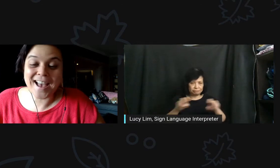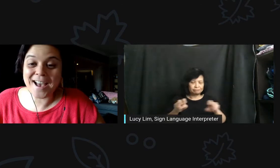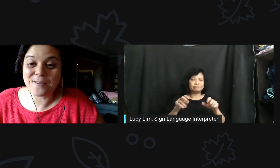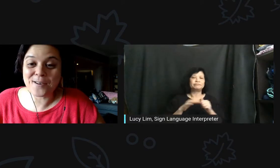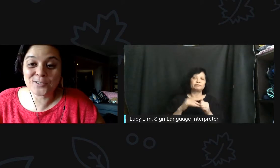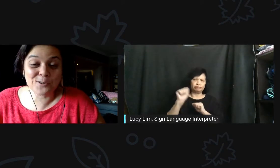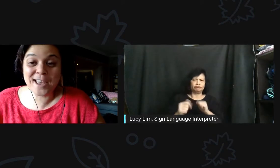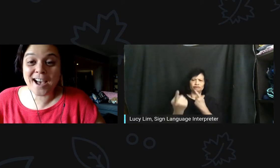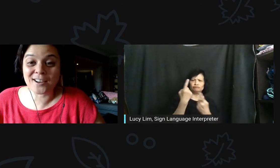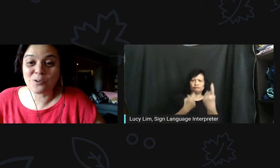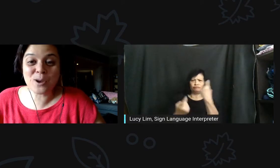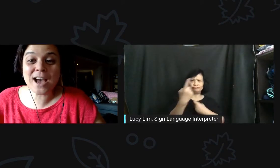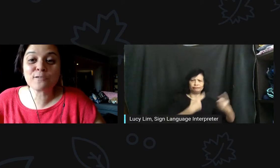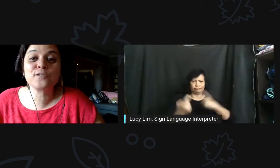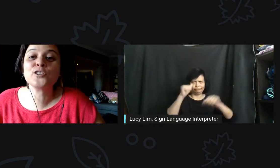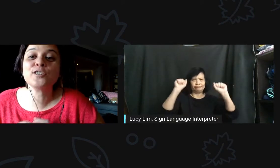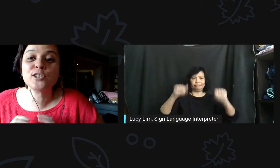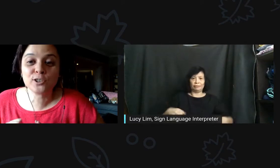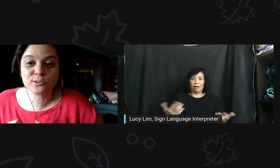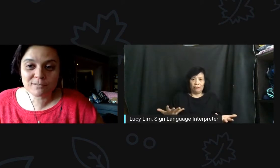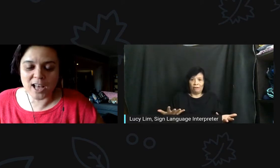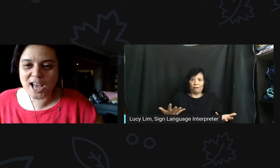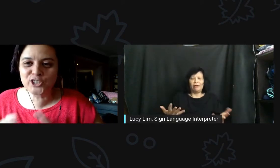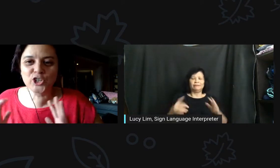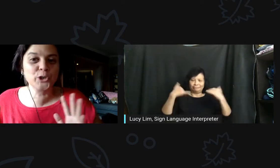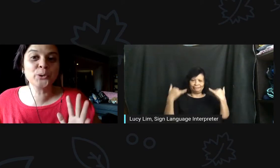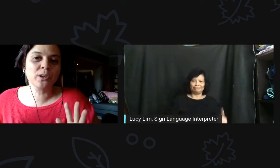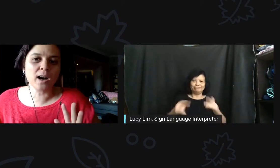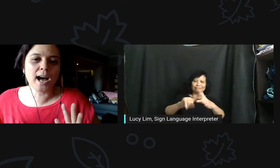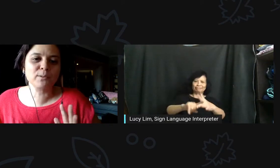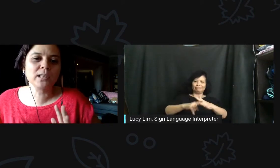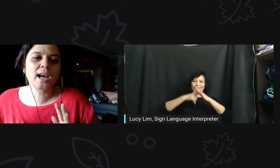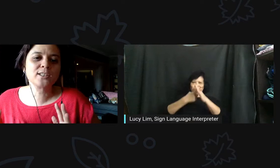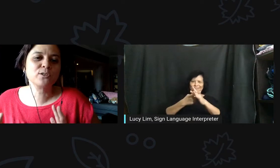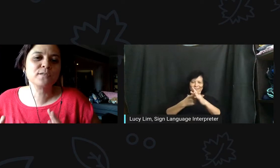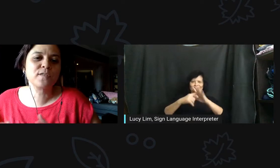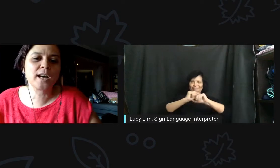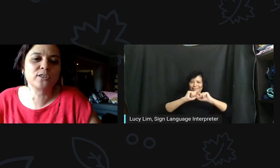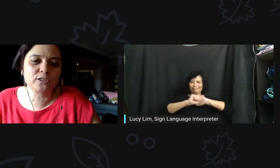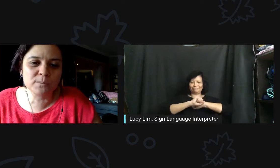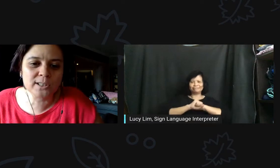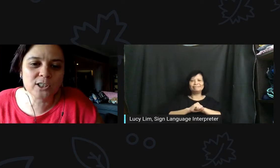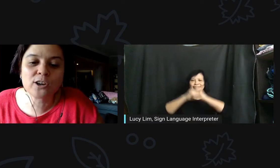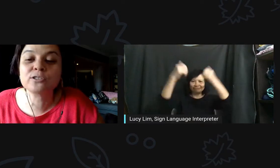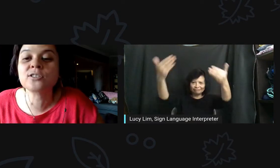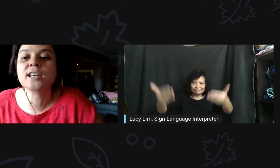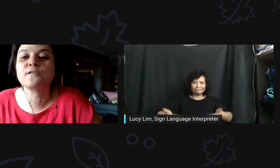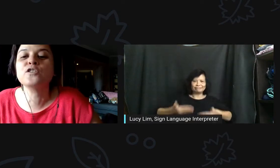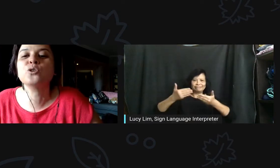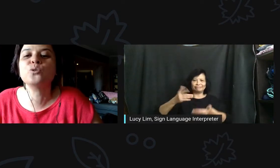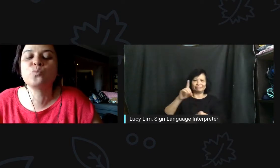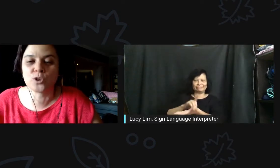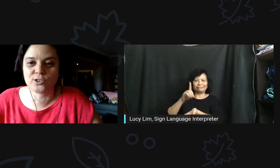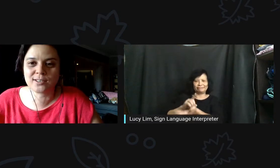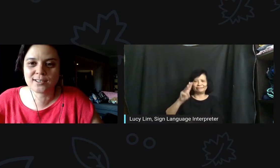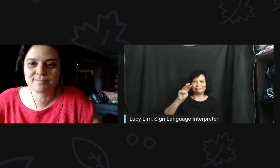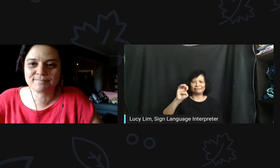So yeah, without further ado, I would like to invite Dr Melissa Yoong to say a few words.